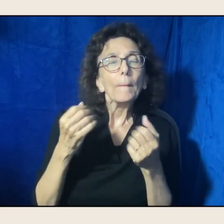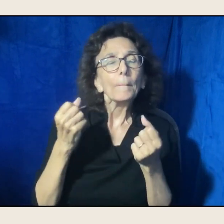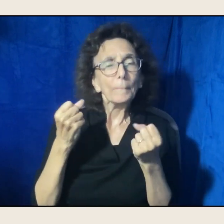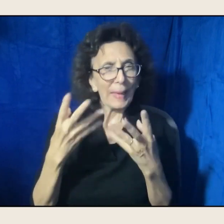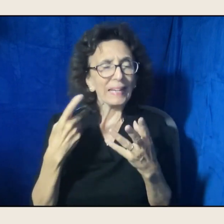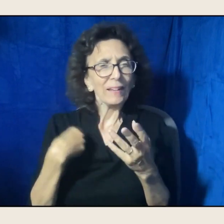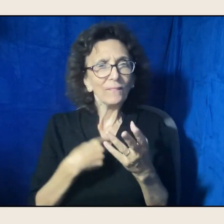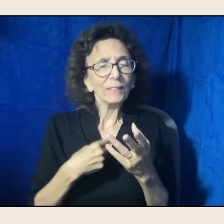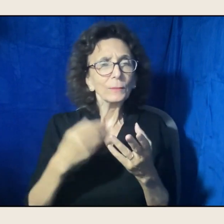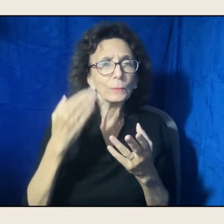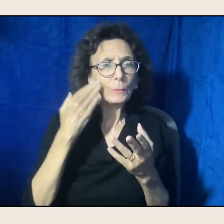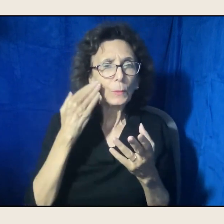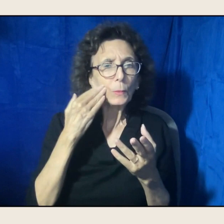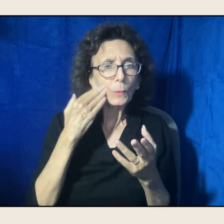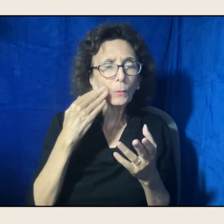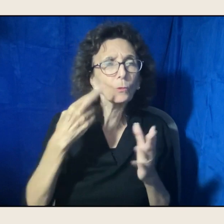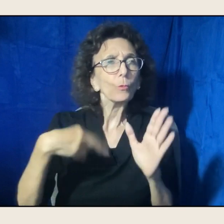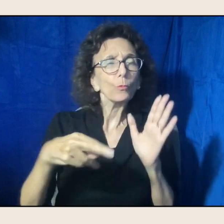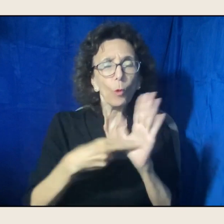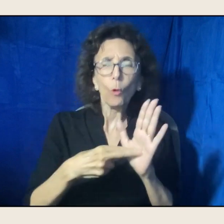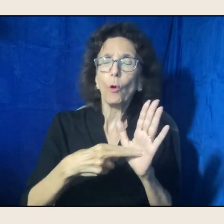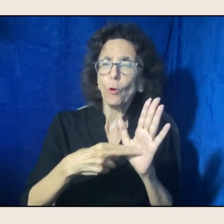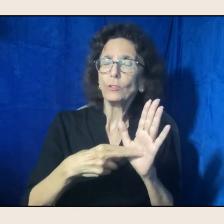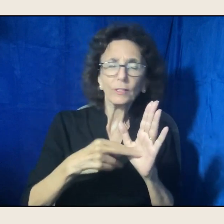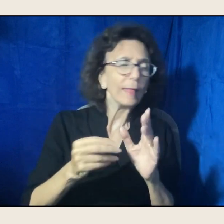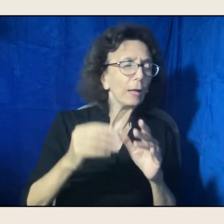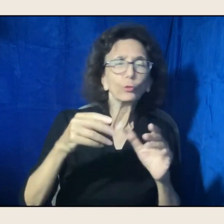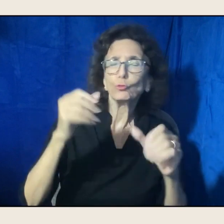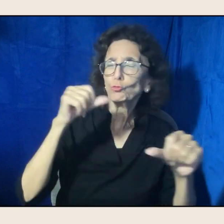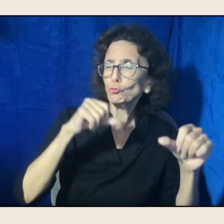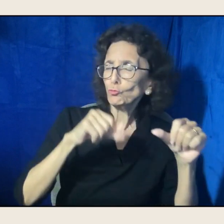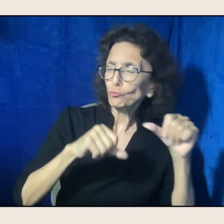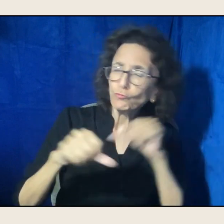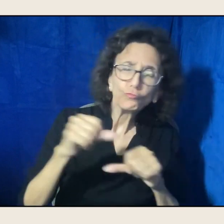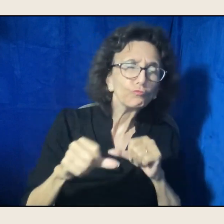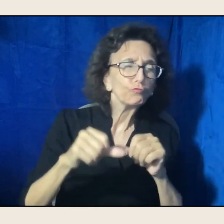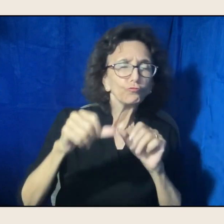for research, science, policy, individual practice,